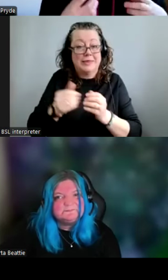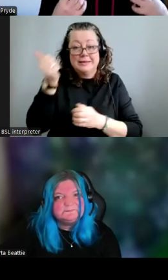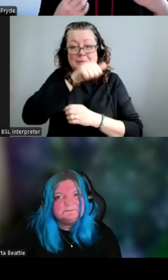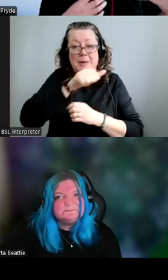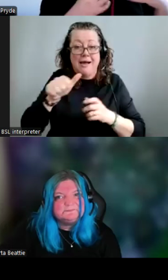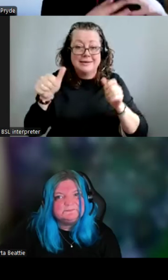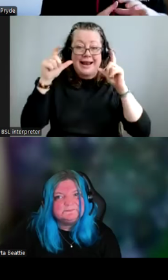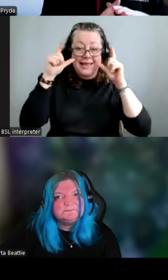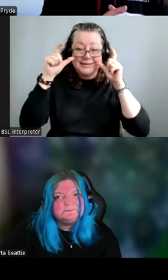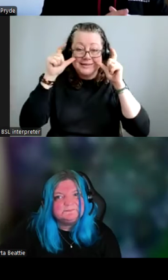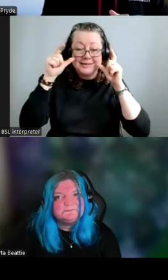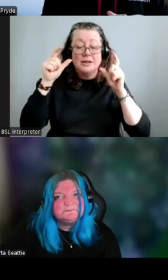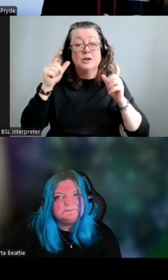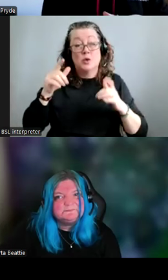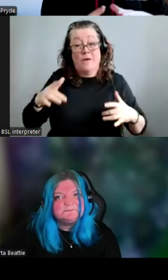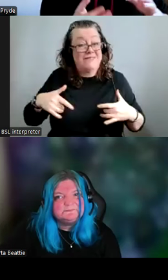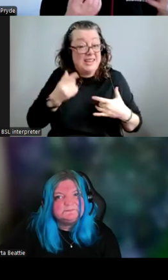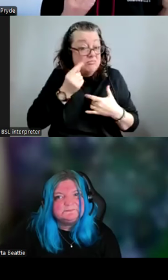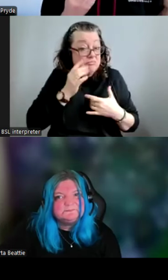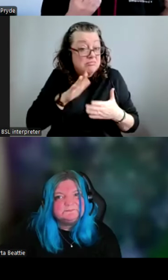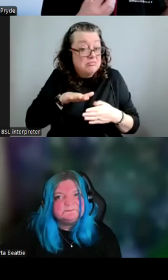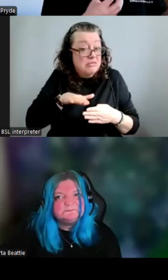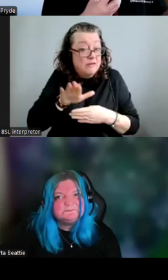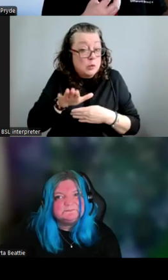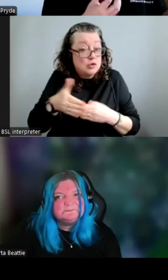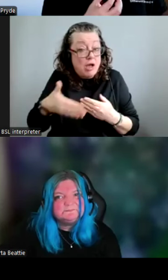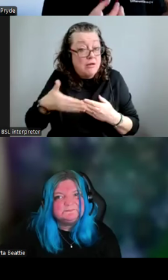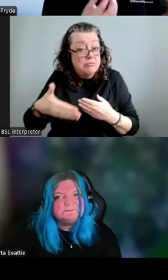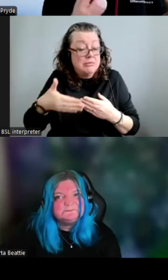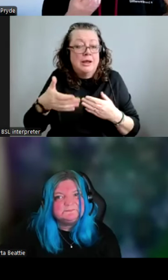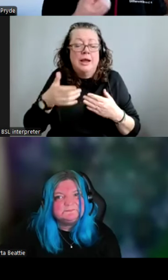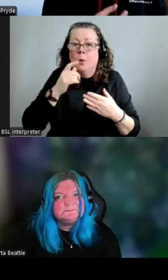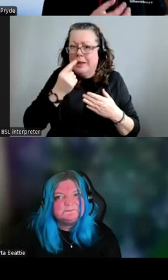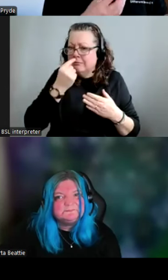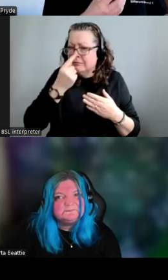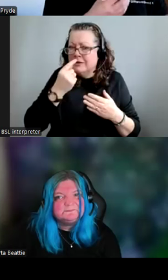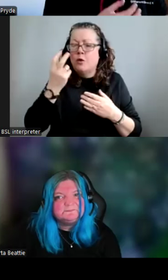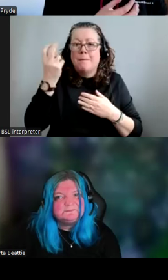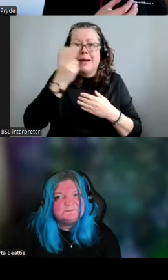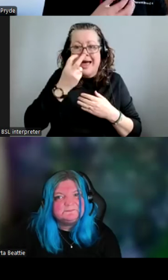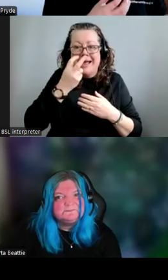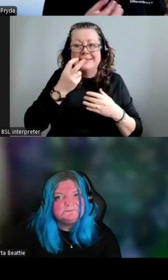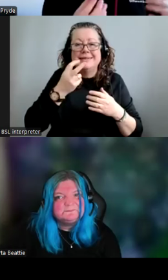for blind individuals to be able to interact with the world around them